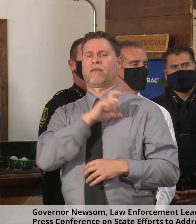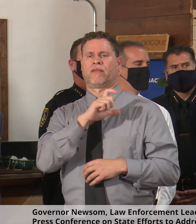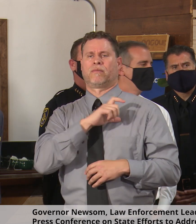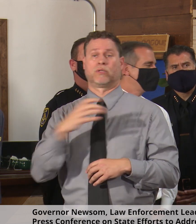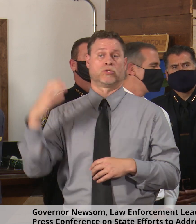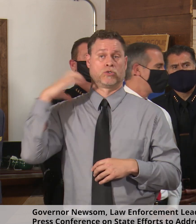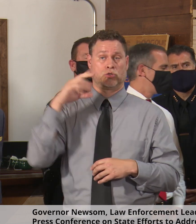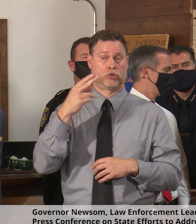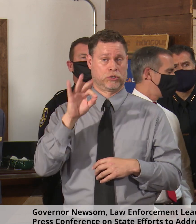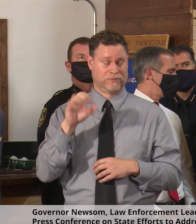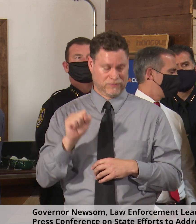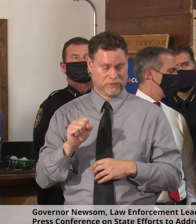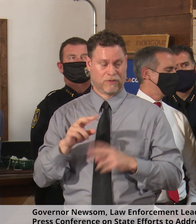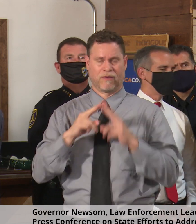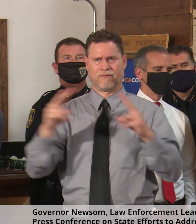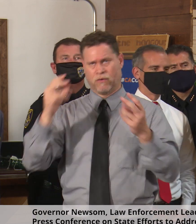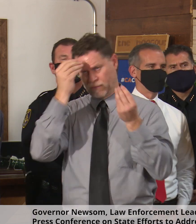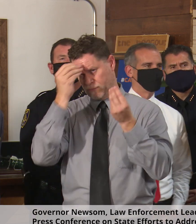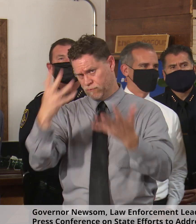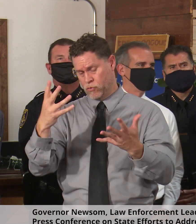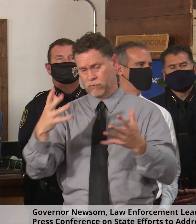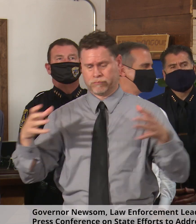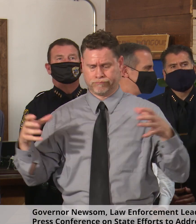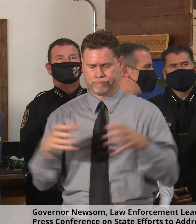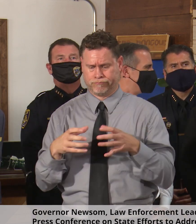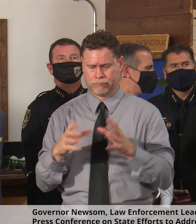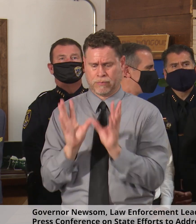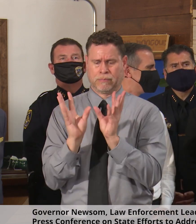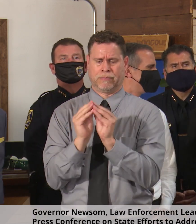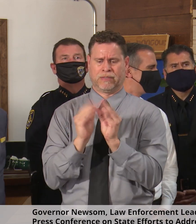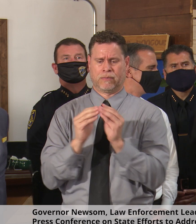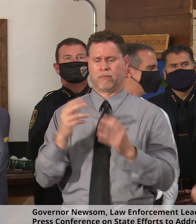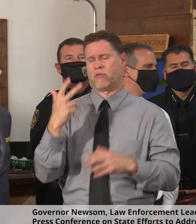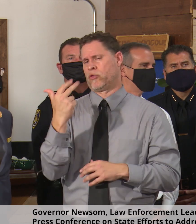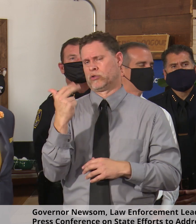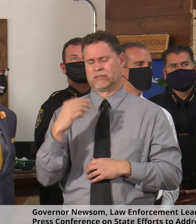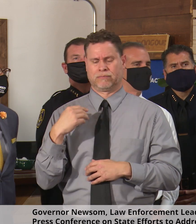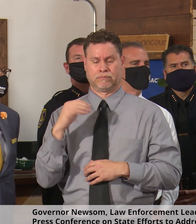We just had a very informative meeting with the big 13 mayors, representing mayors in northern,